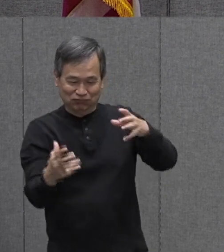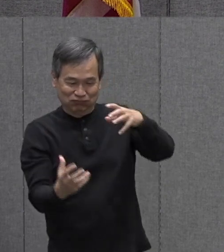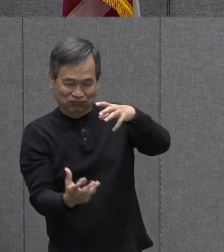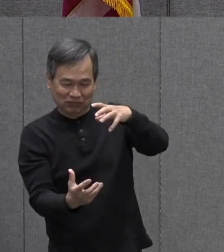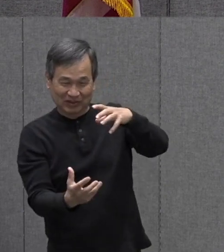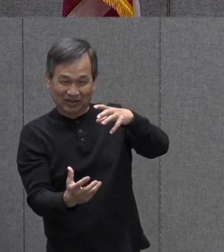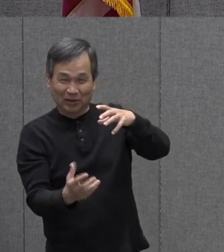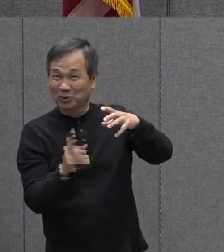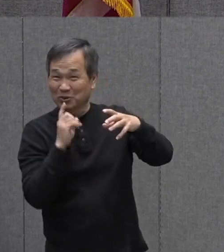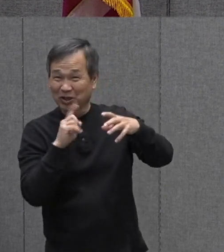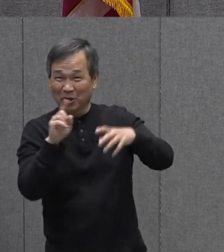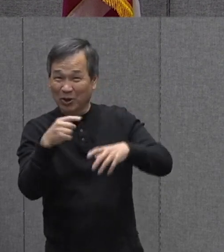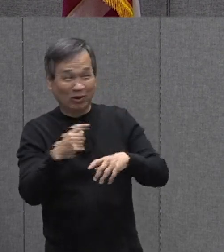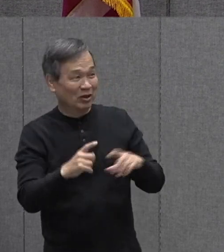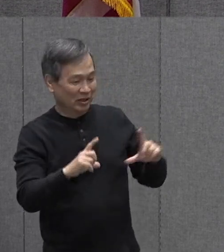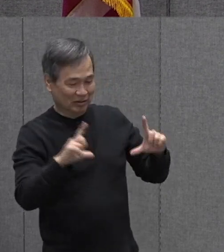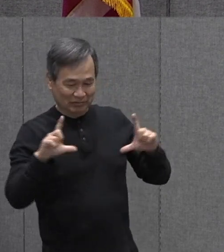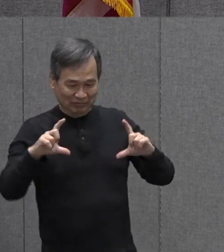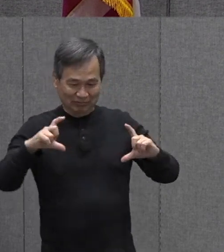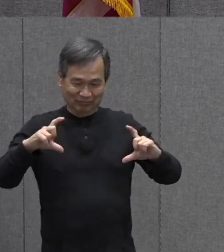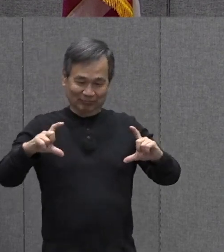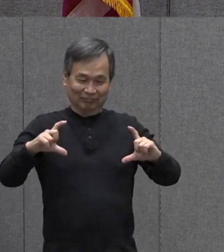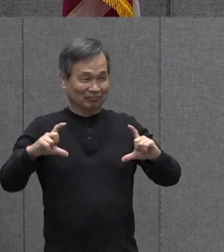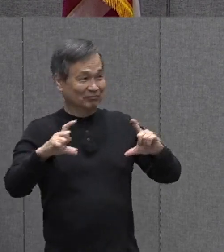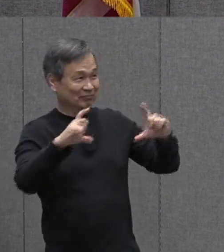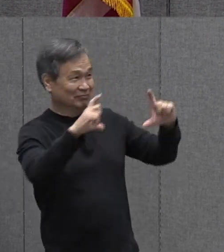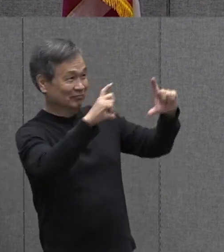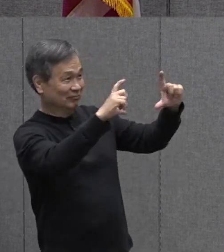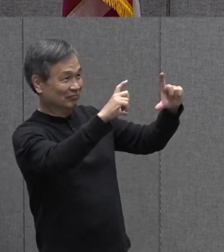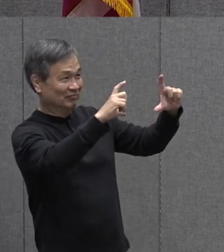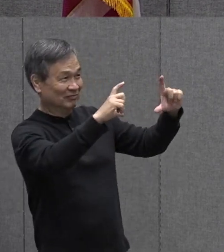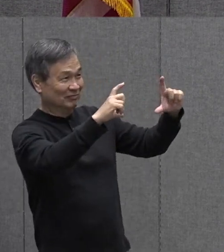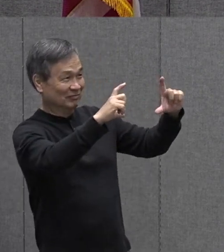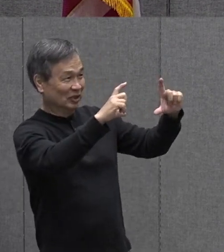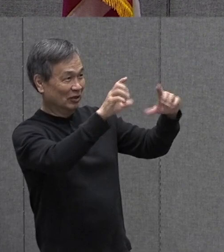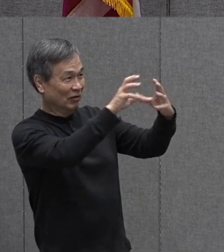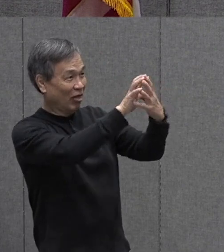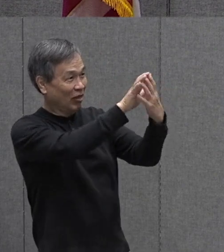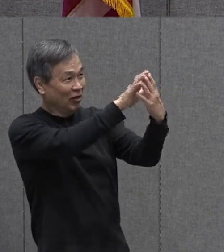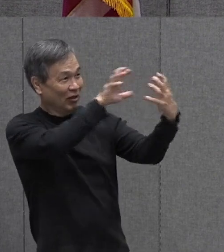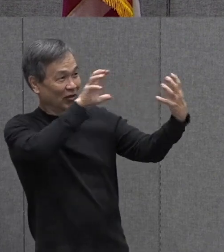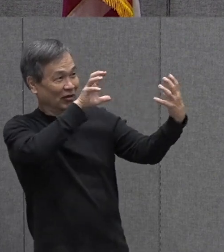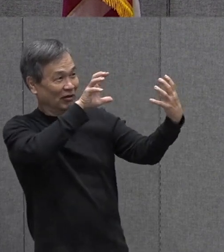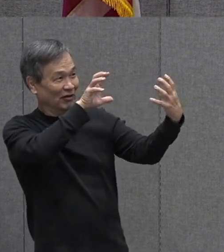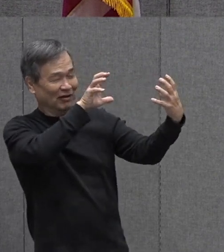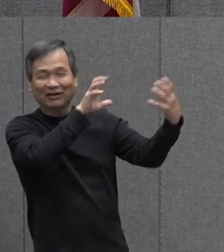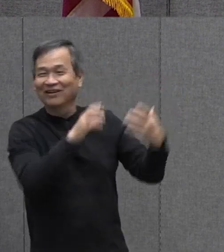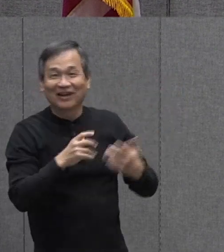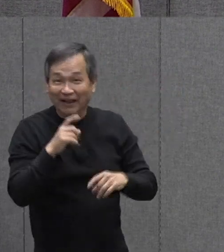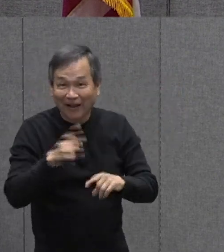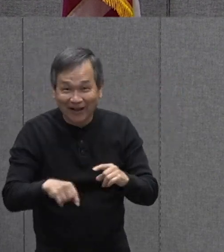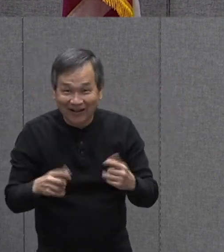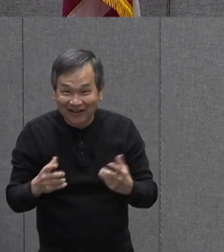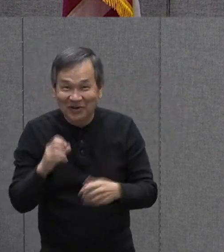a two-dimensional circle, whereas the Earth is three-dimensional. So keeping that in mind,